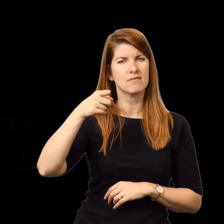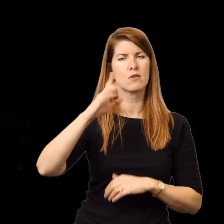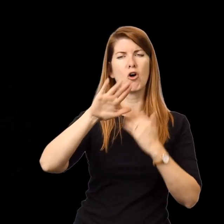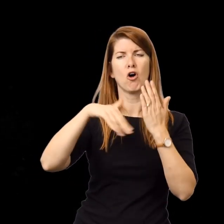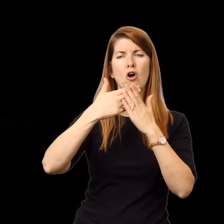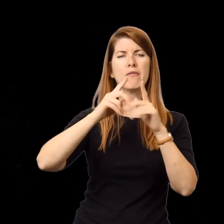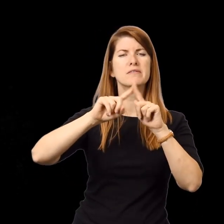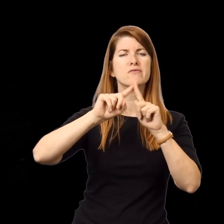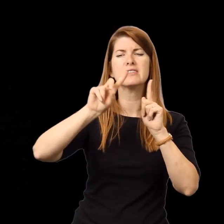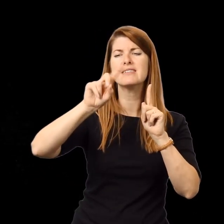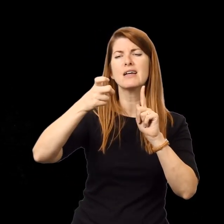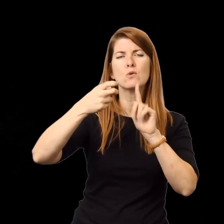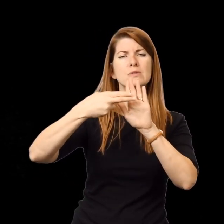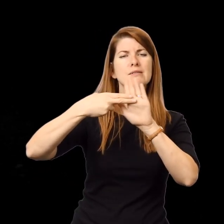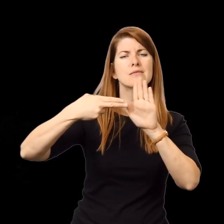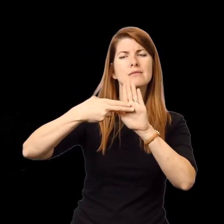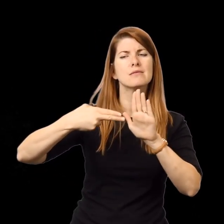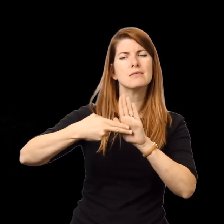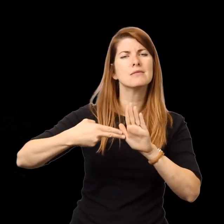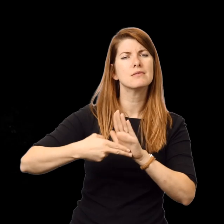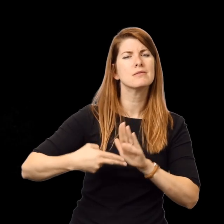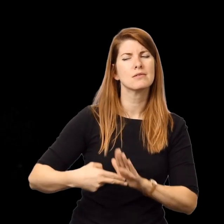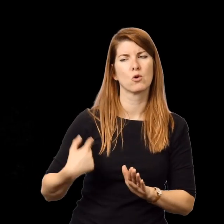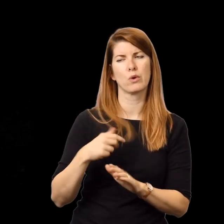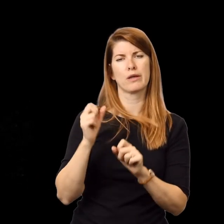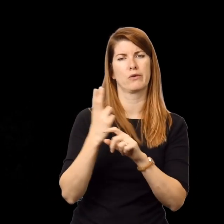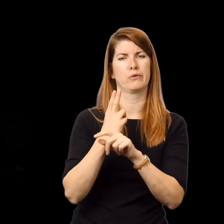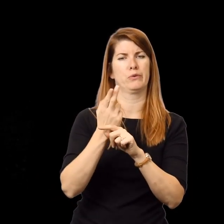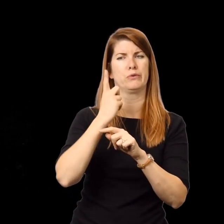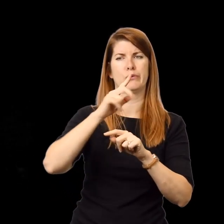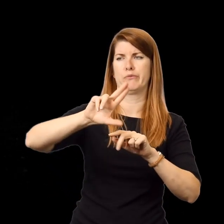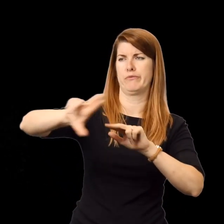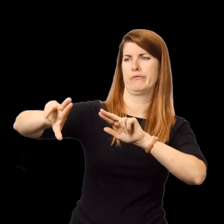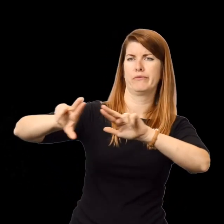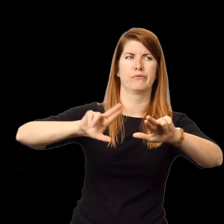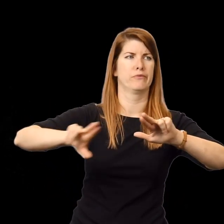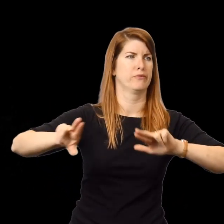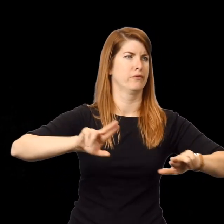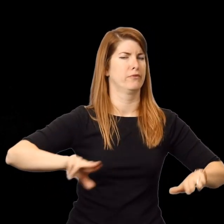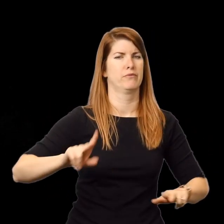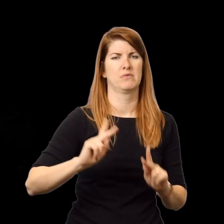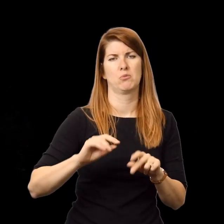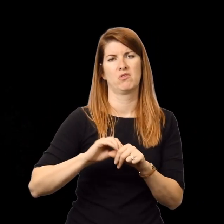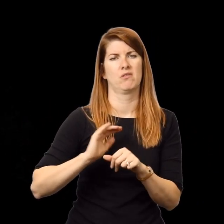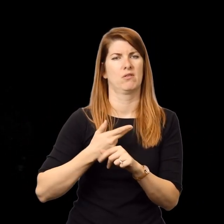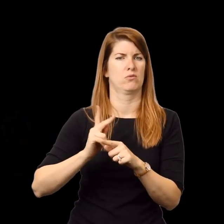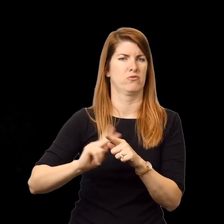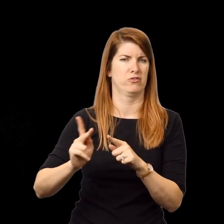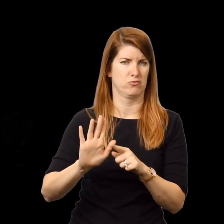and it has all the diagnoses that exist, that we're able to use in our professional,